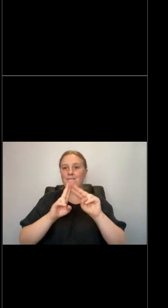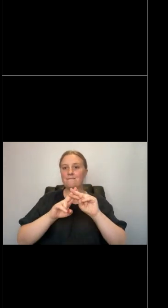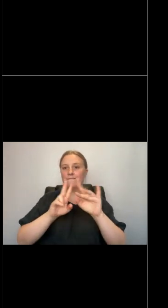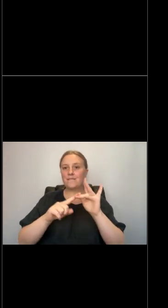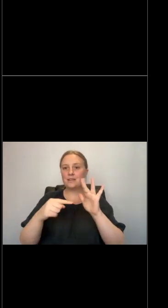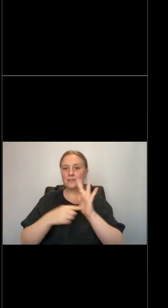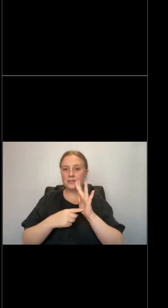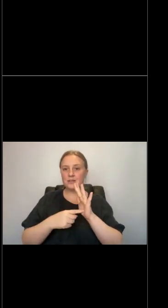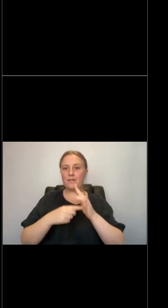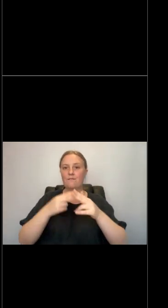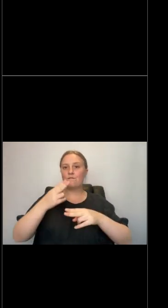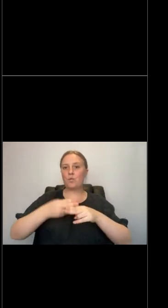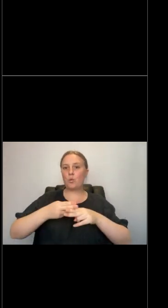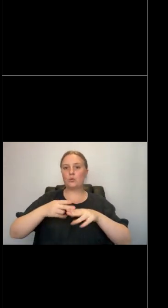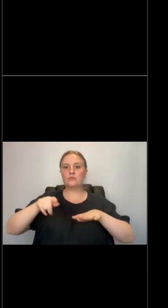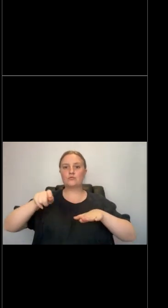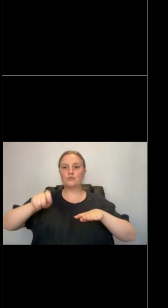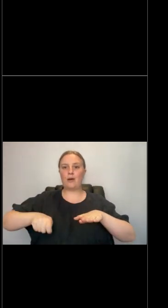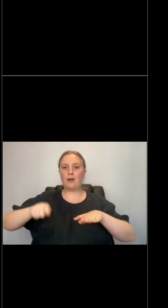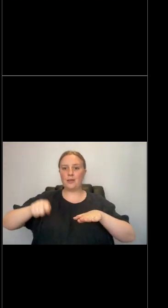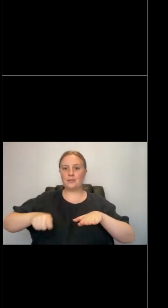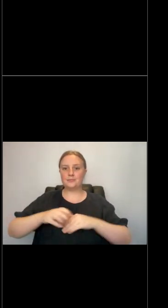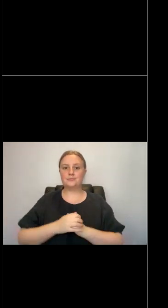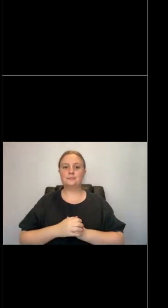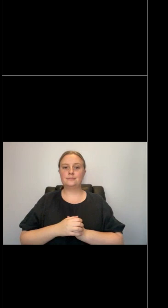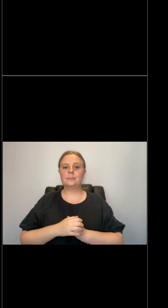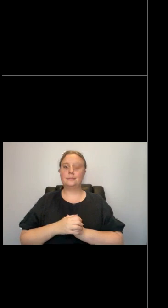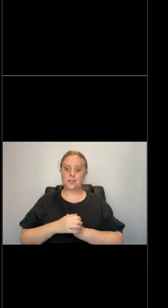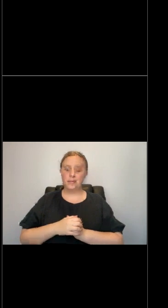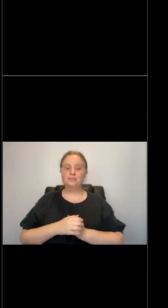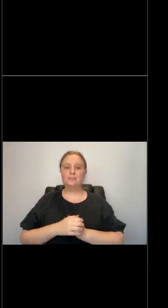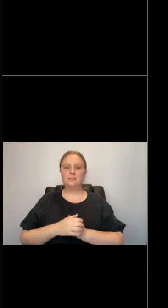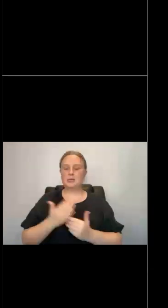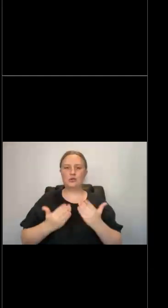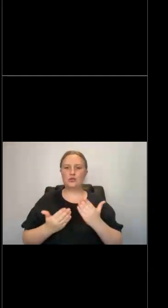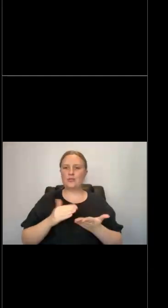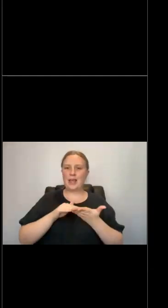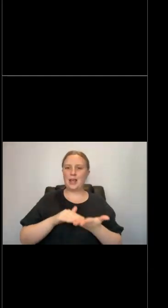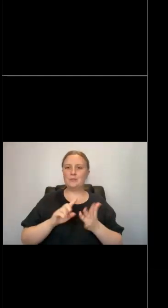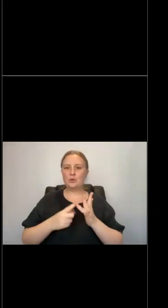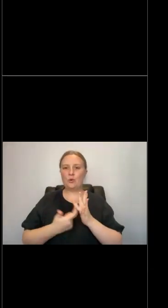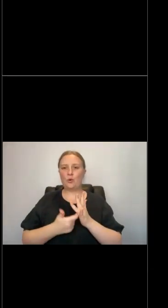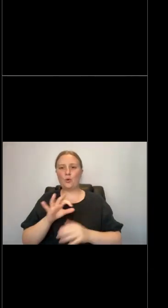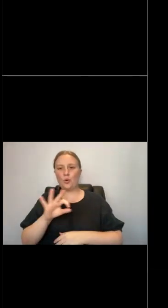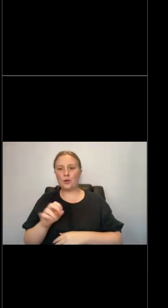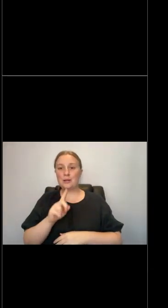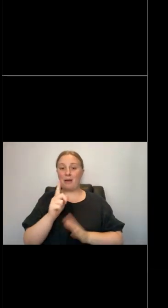Yeah, unhelpfully or helpfully, I'm not really sure this is not defined in the legislation.